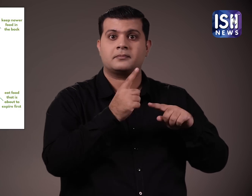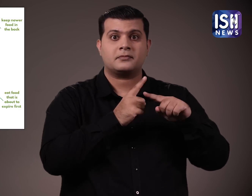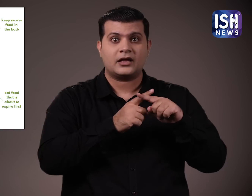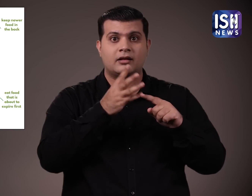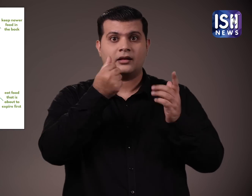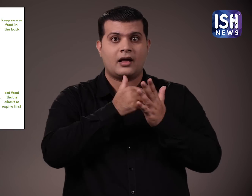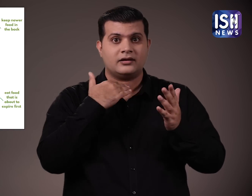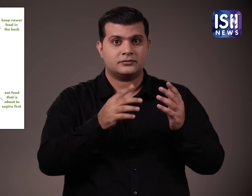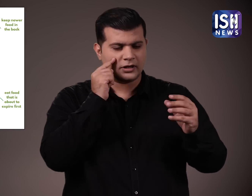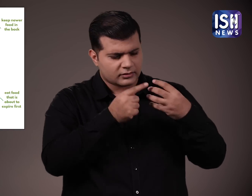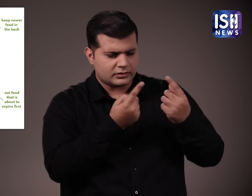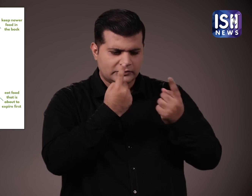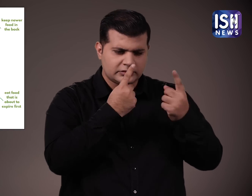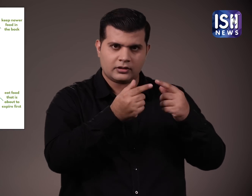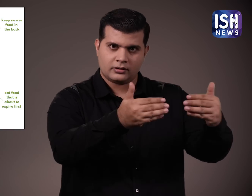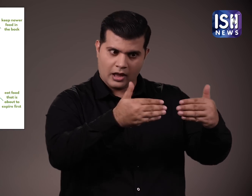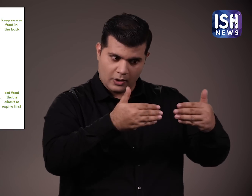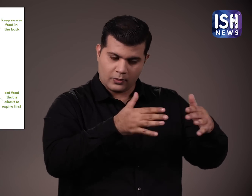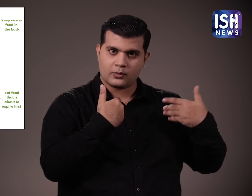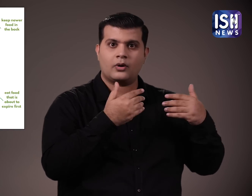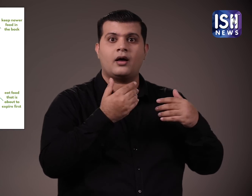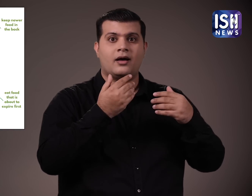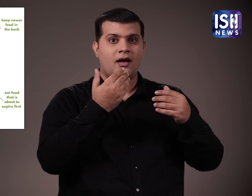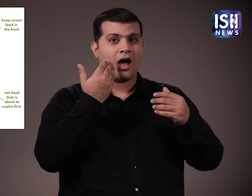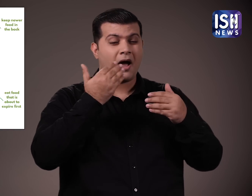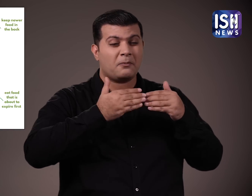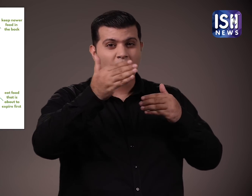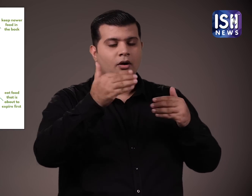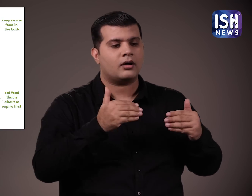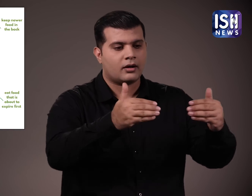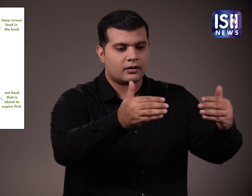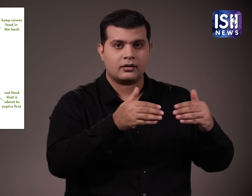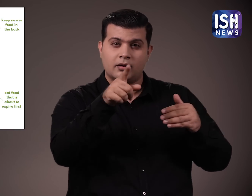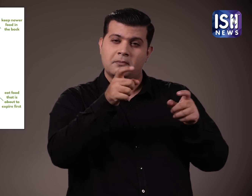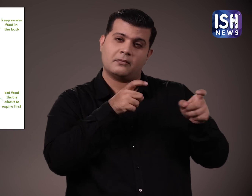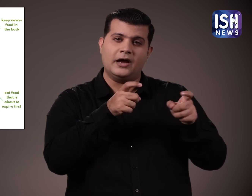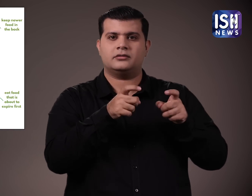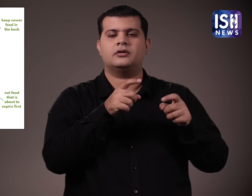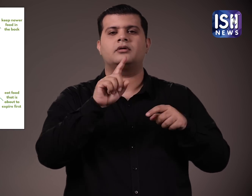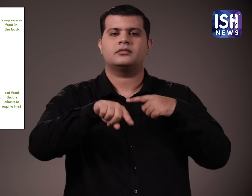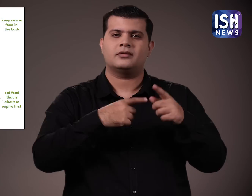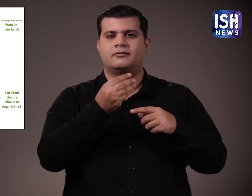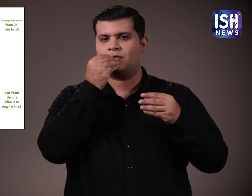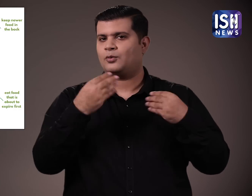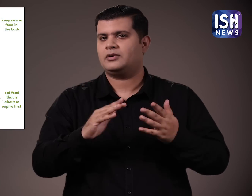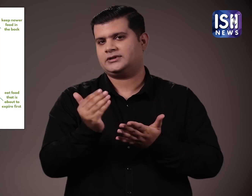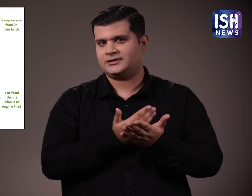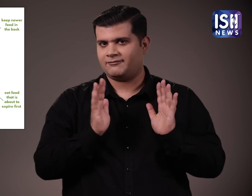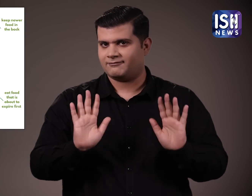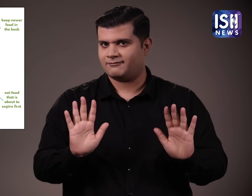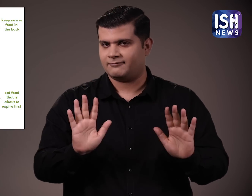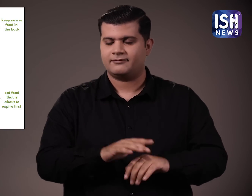and also check the expiry dates and use accordingly. This will help you to reduce food wastages.